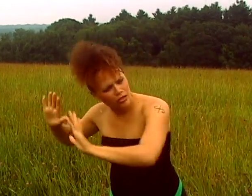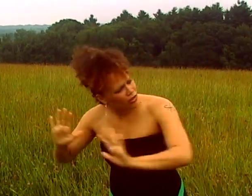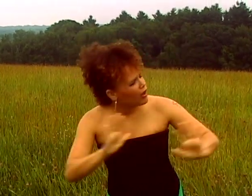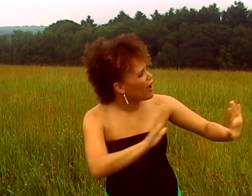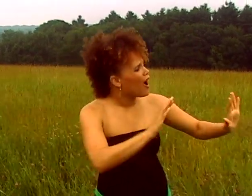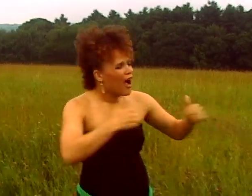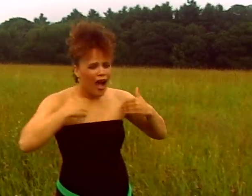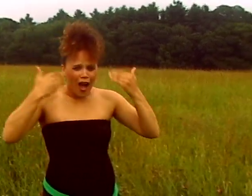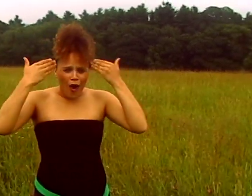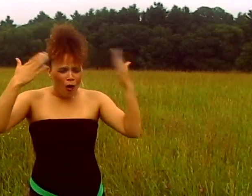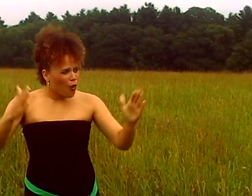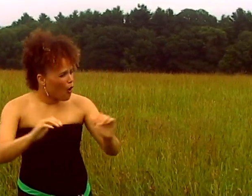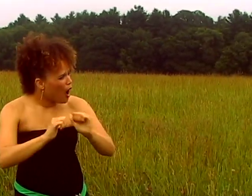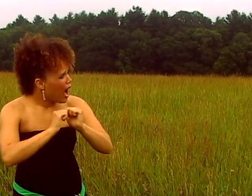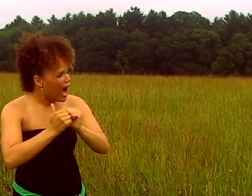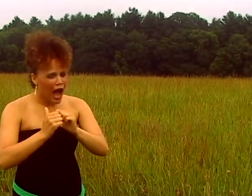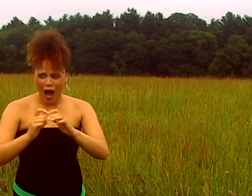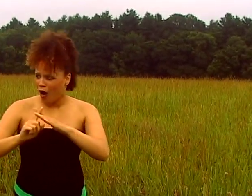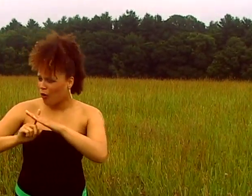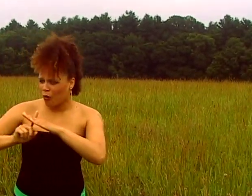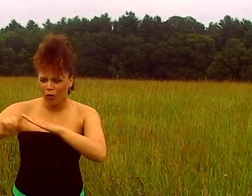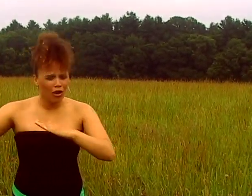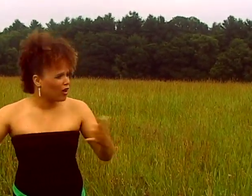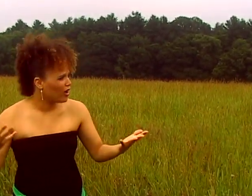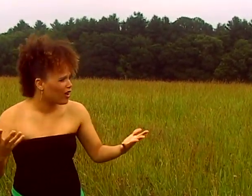I don't know how